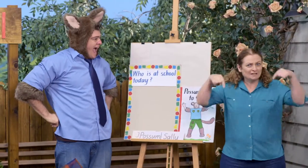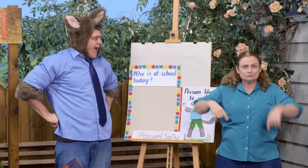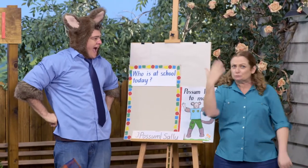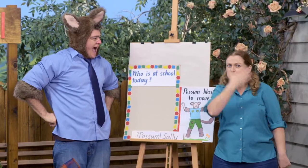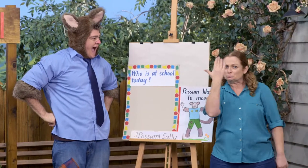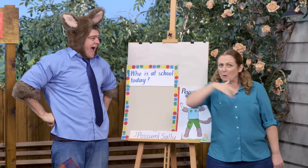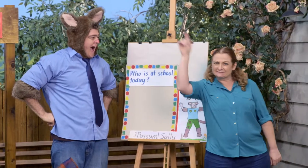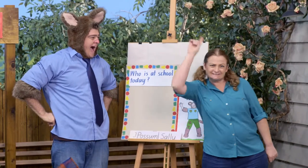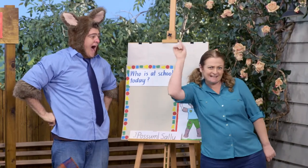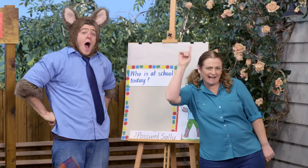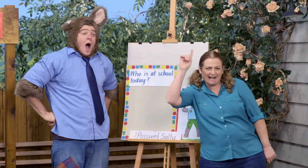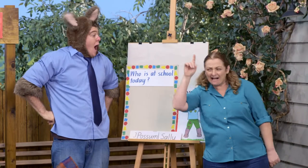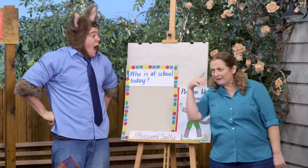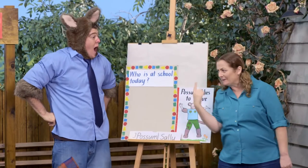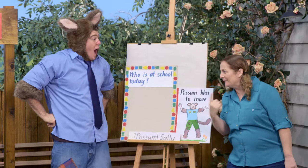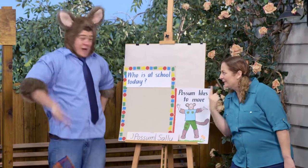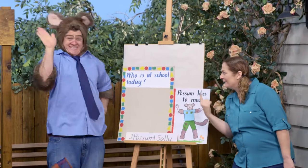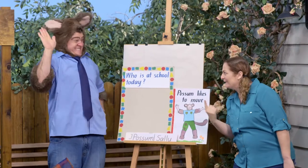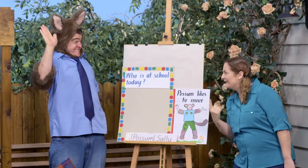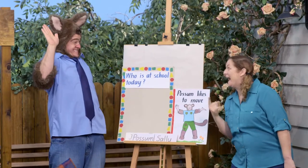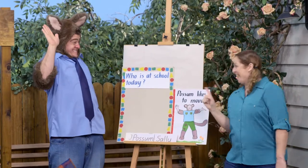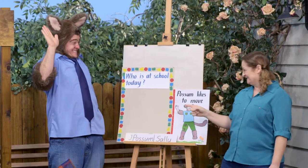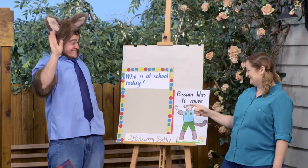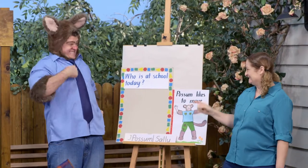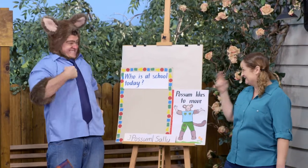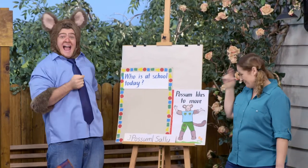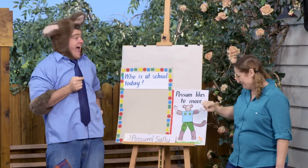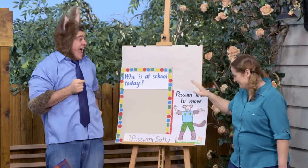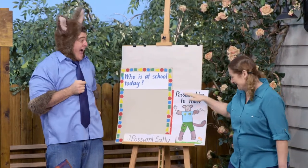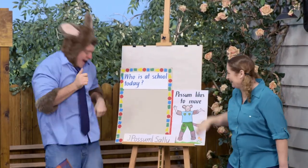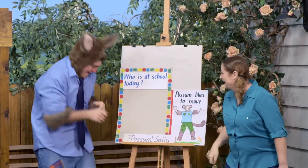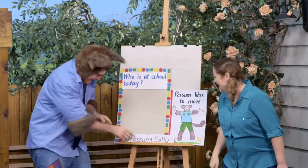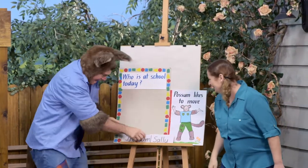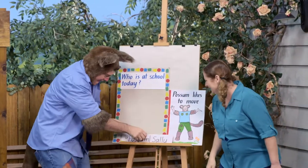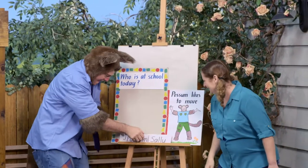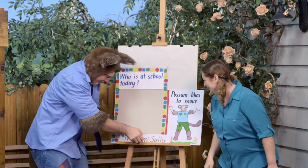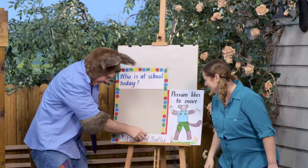Who is at school today? I am! Great. Put your name up there. OK.